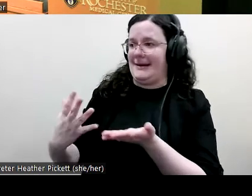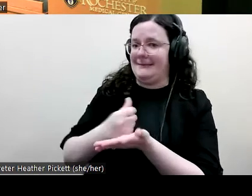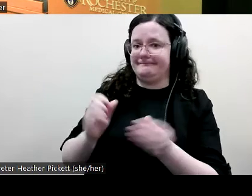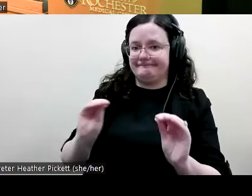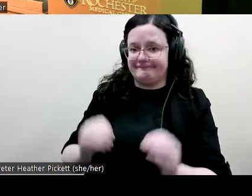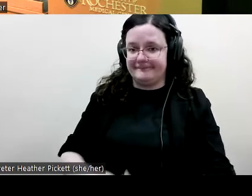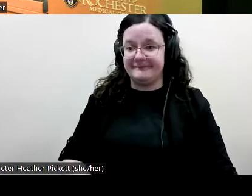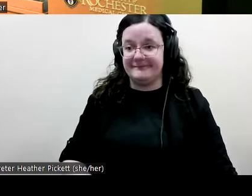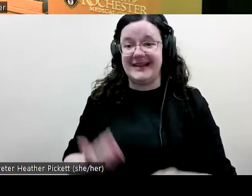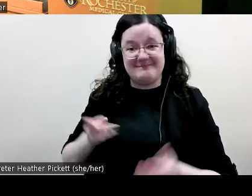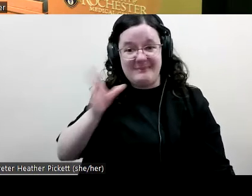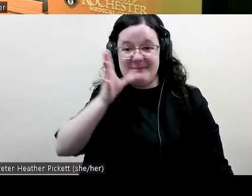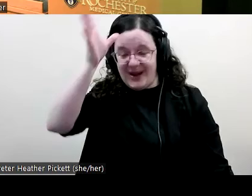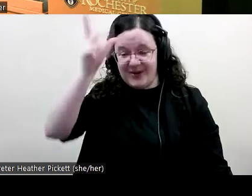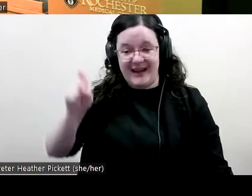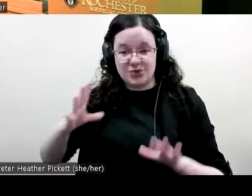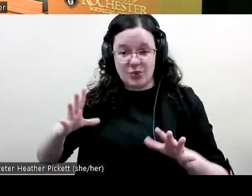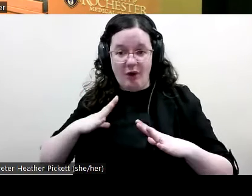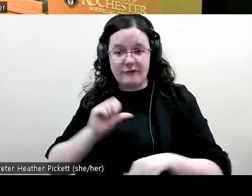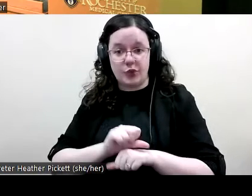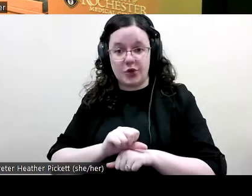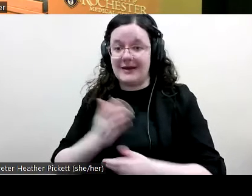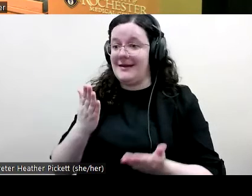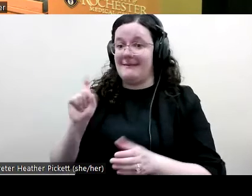work or leave your job in order to care for them that maybe you can't leave them home alone because